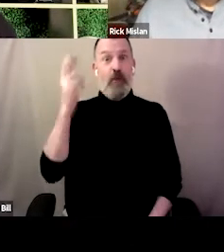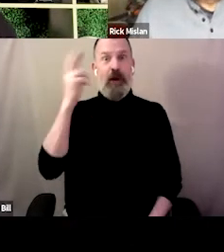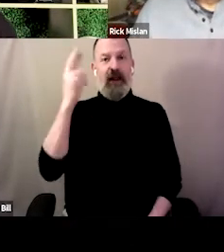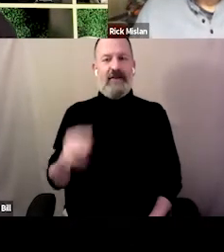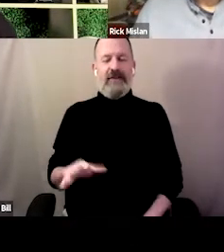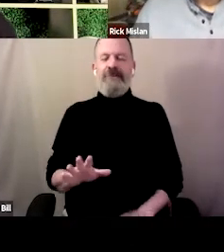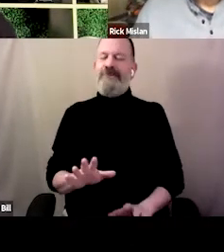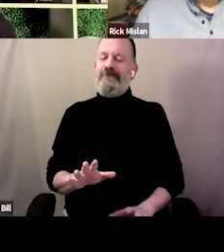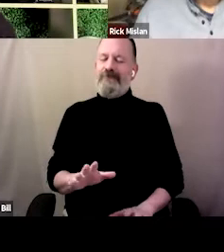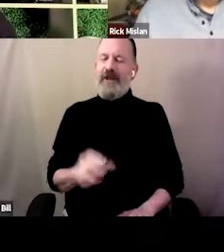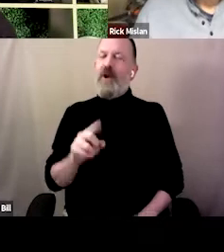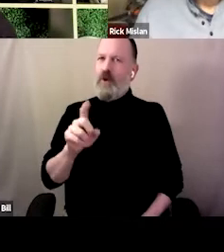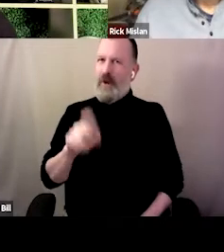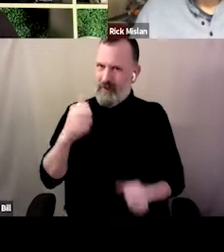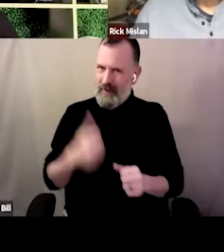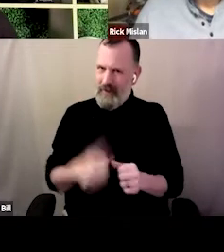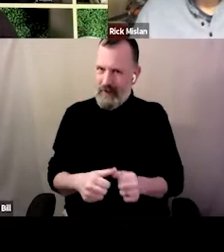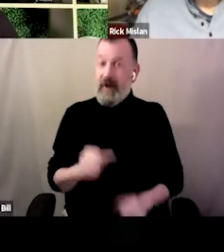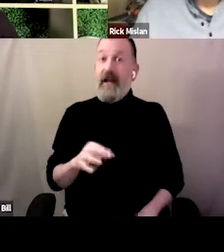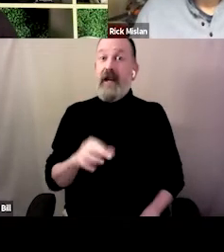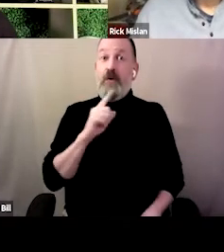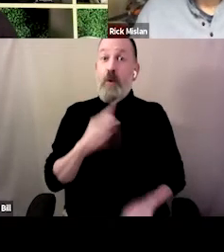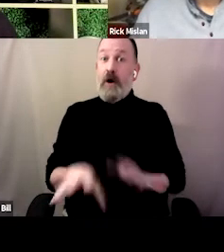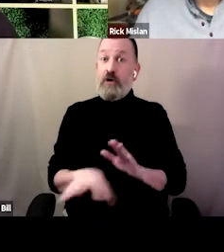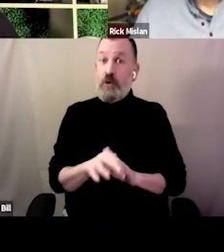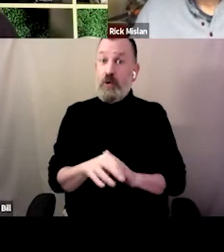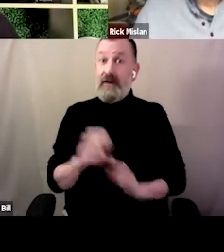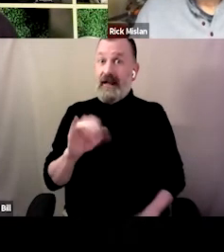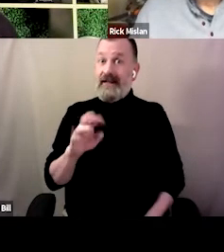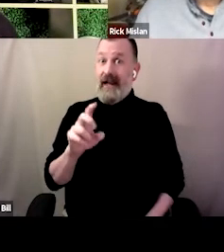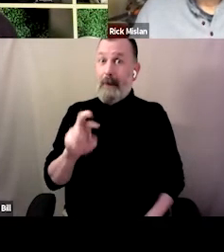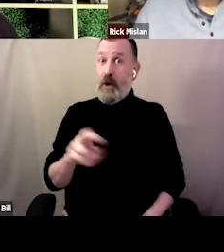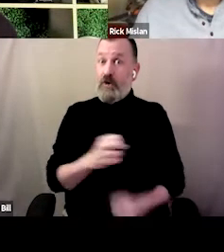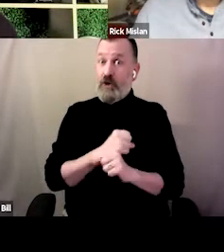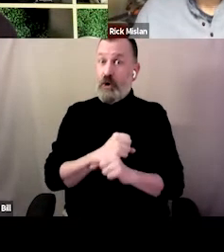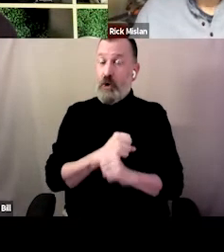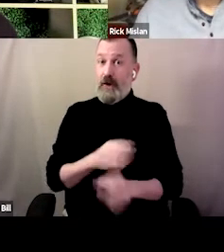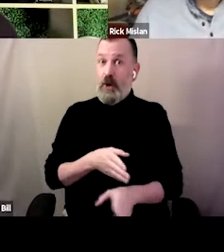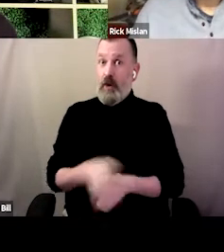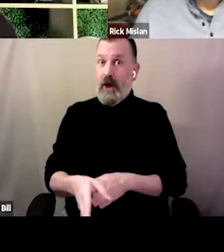remembering that if you're choosing a new career in cyber security. CalebBarlow: There is no formula. It's a human,